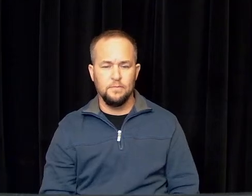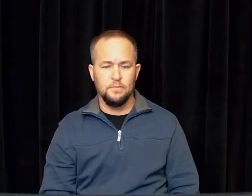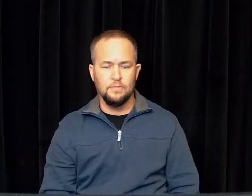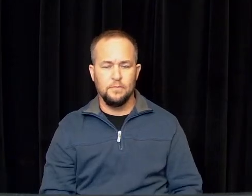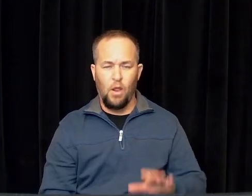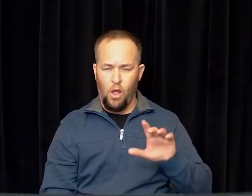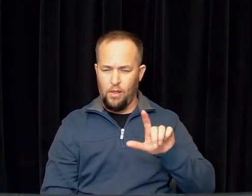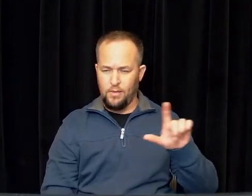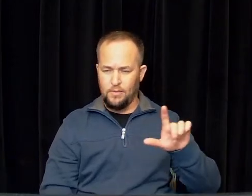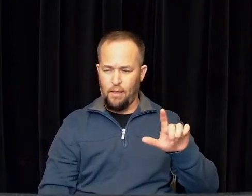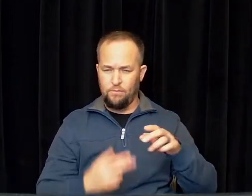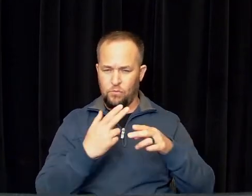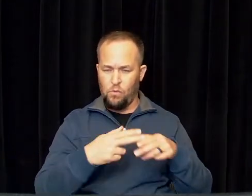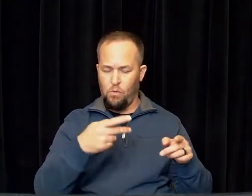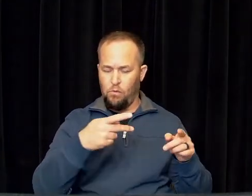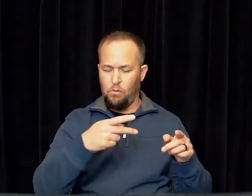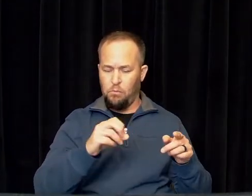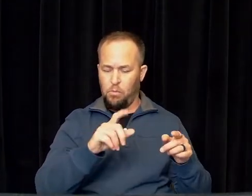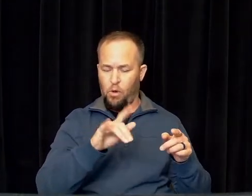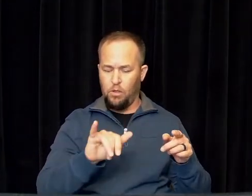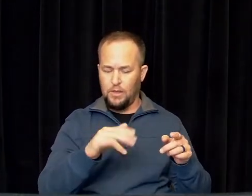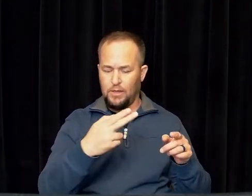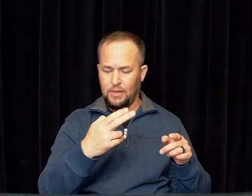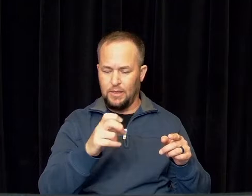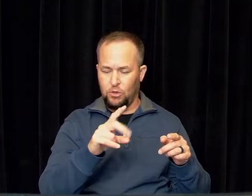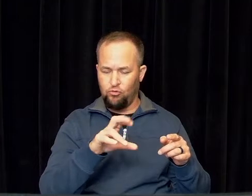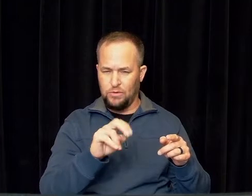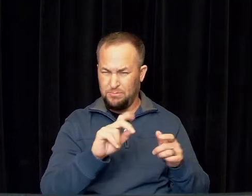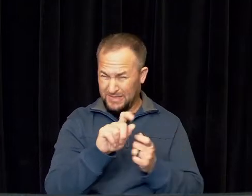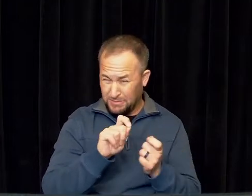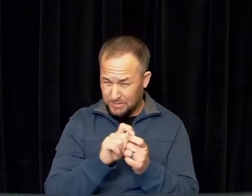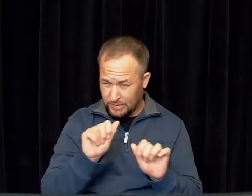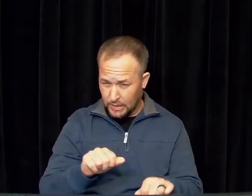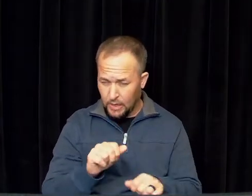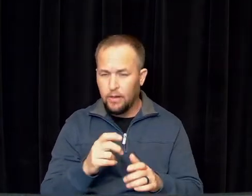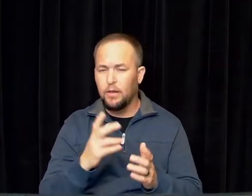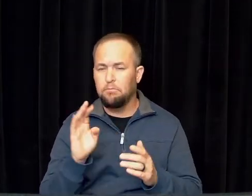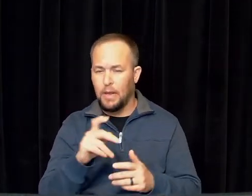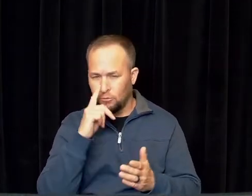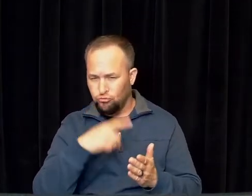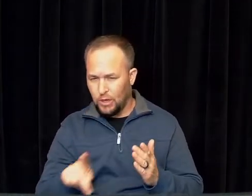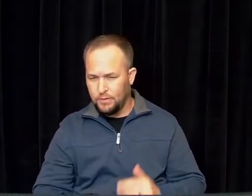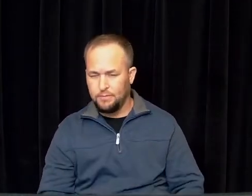And, be specific as you can and then come back and check yourself.